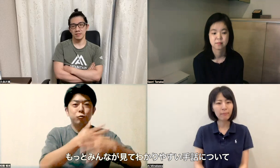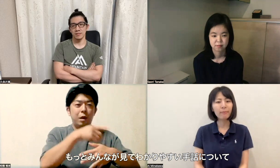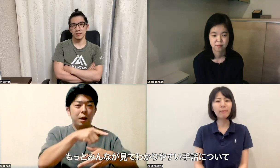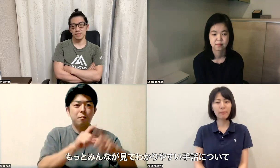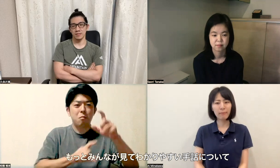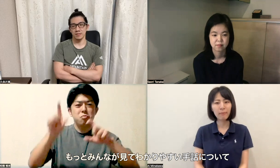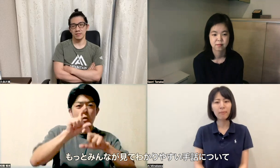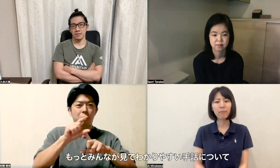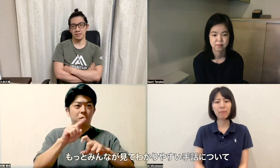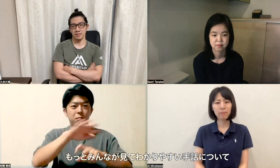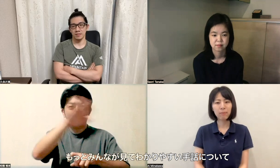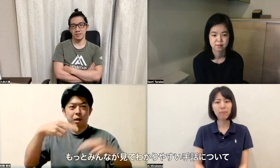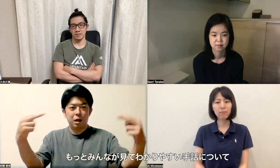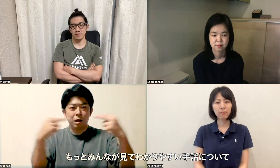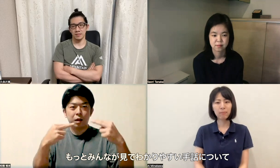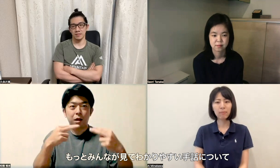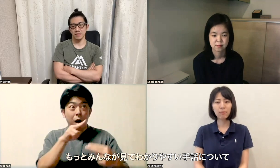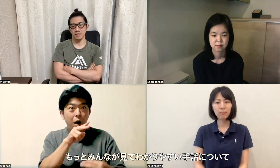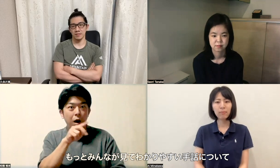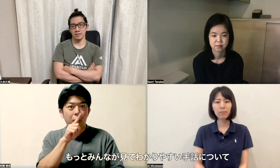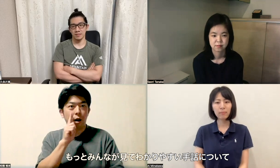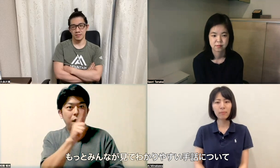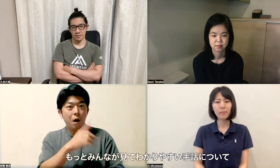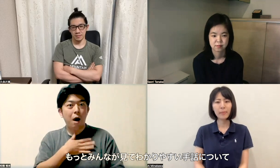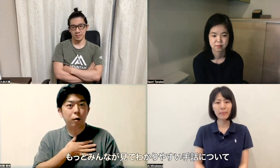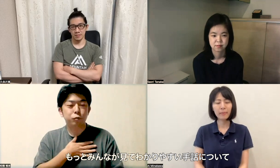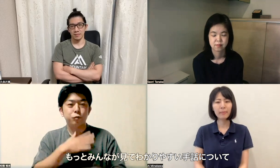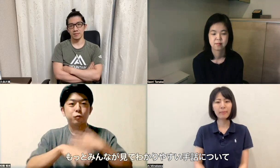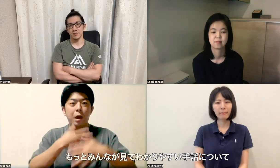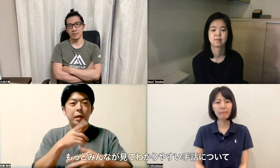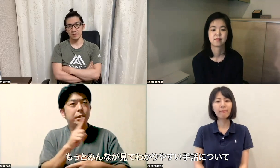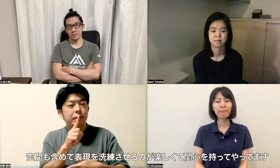making it easier for everyone to see.